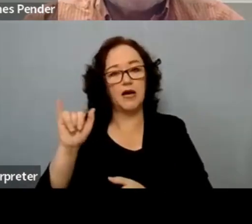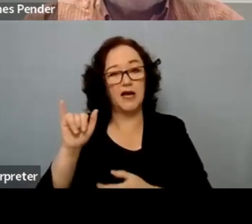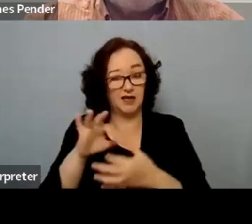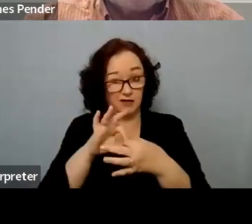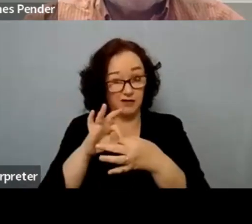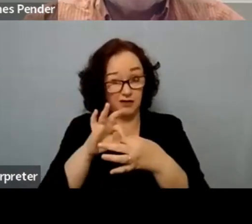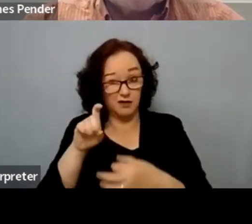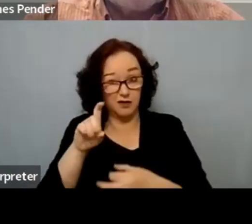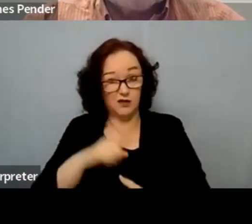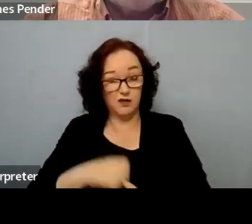Drew Nagele: Were you talking to